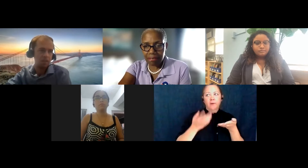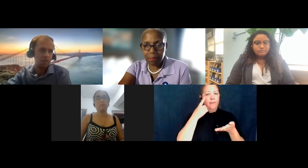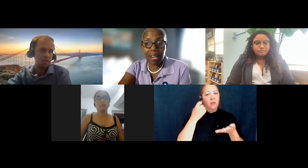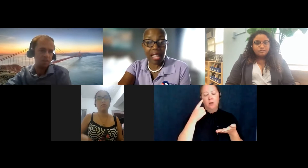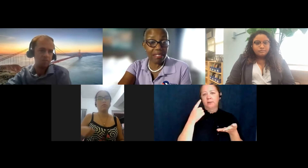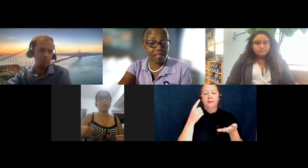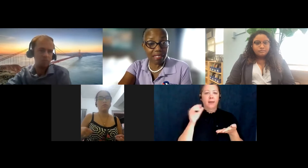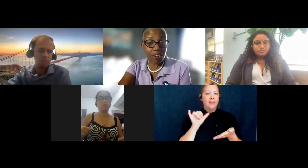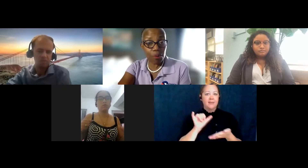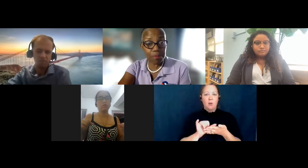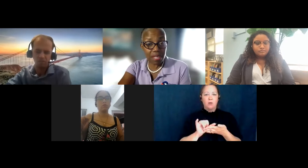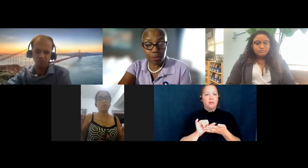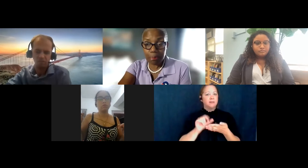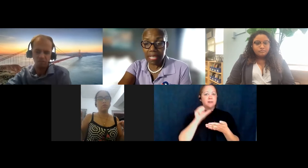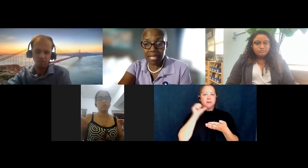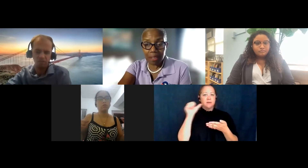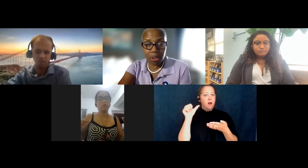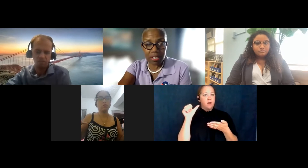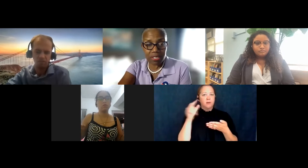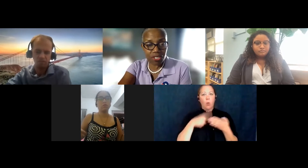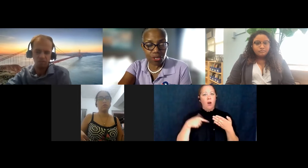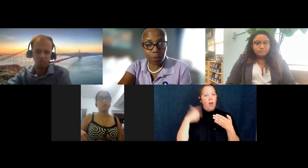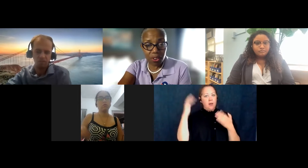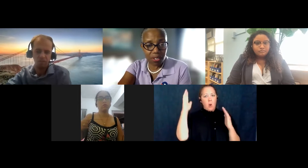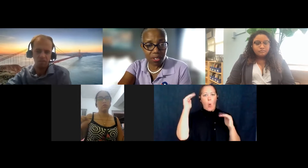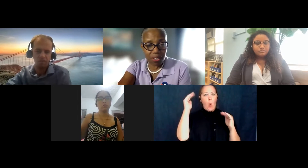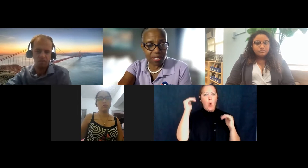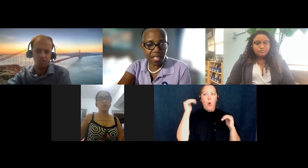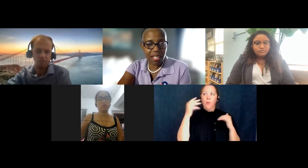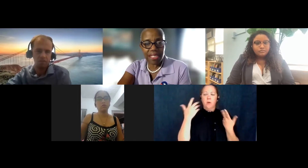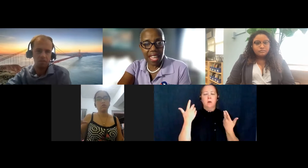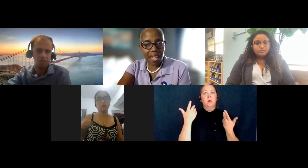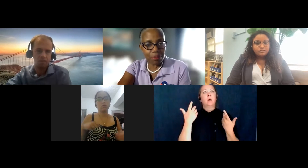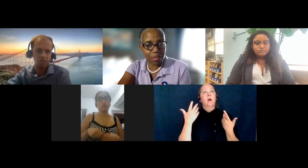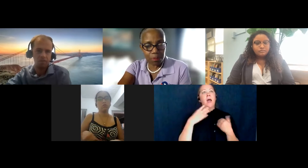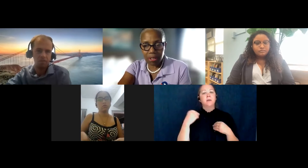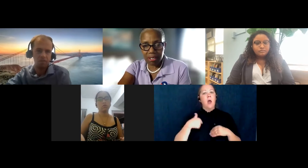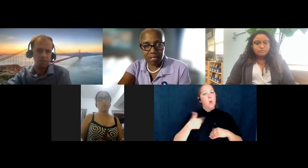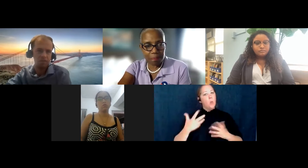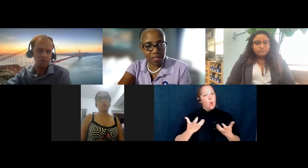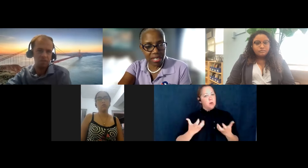what I had hoped things would be and I wanted to show the world that we, Americans,